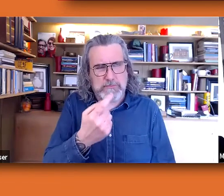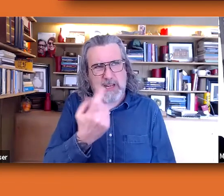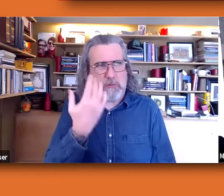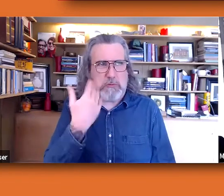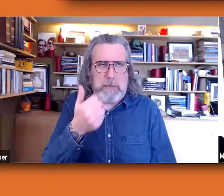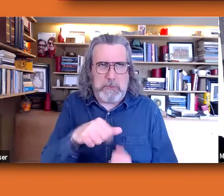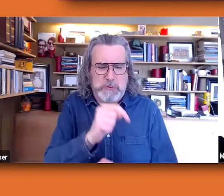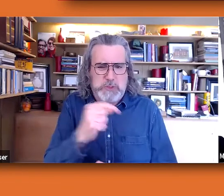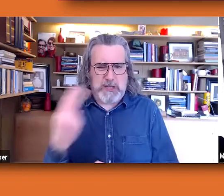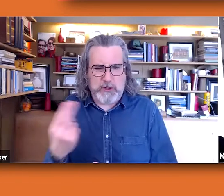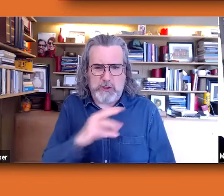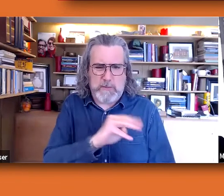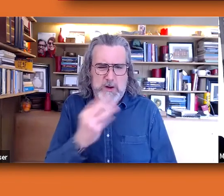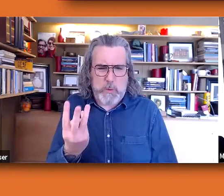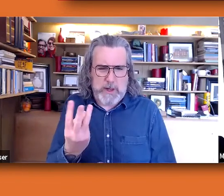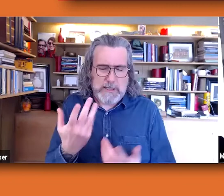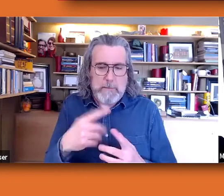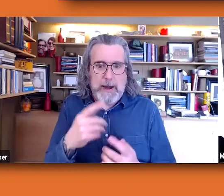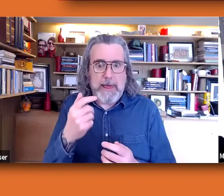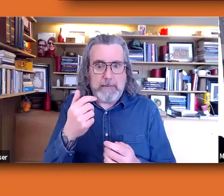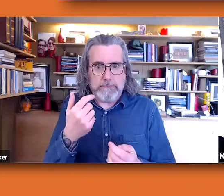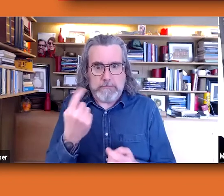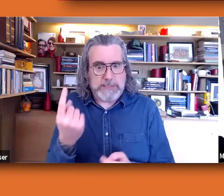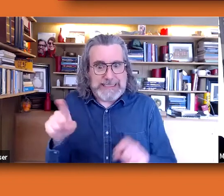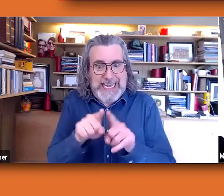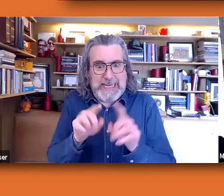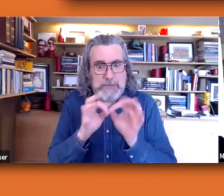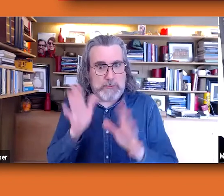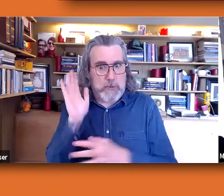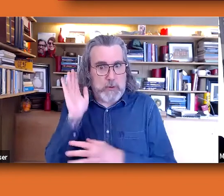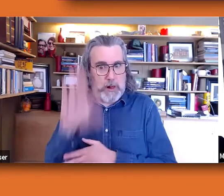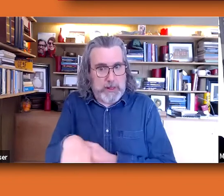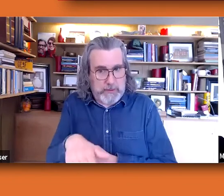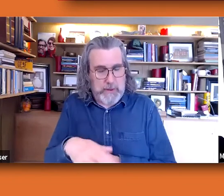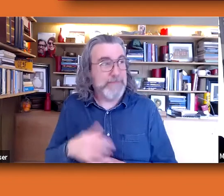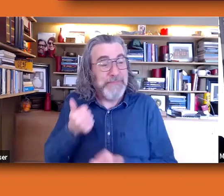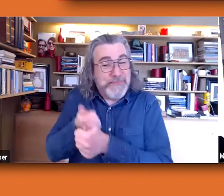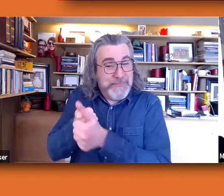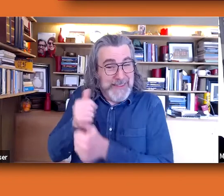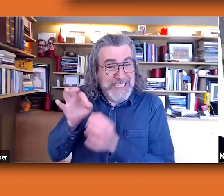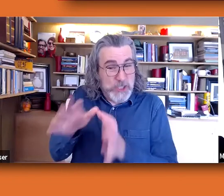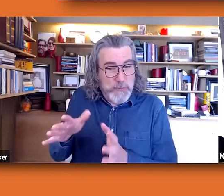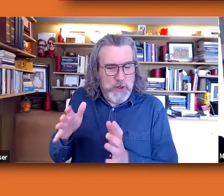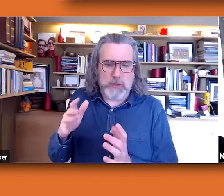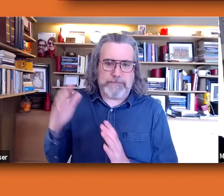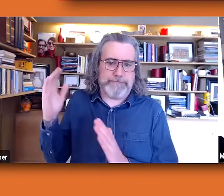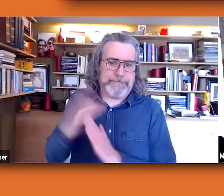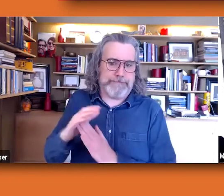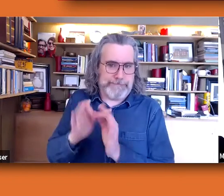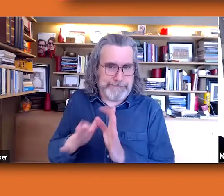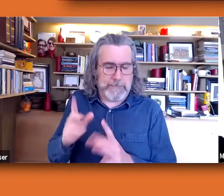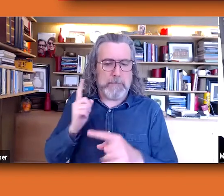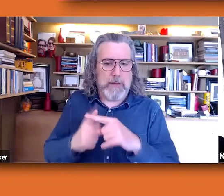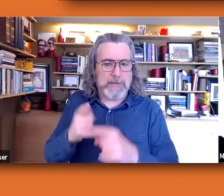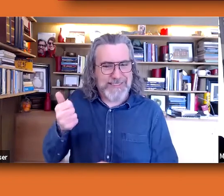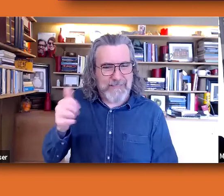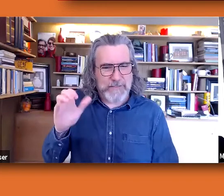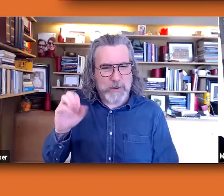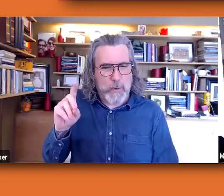and I ended up having the same interpreter for the whole externship,